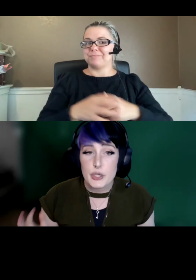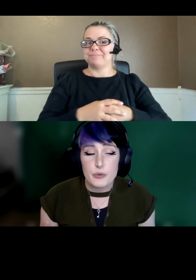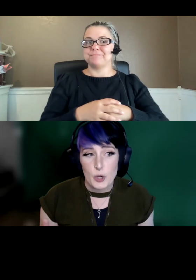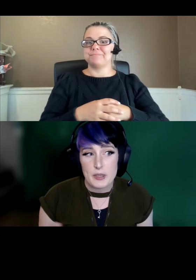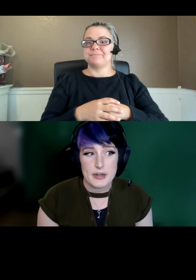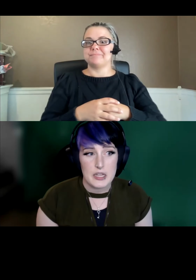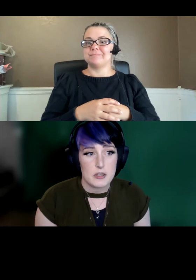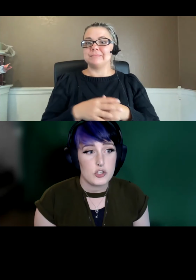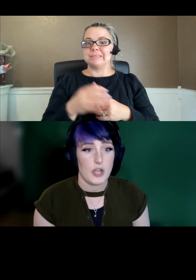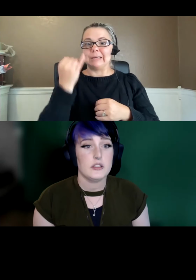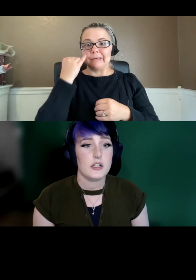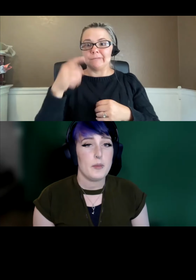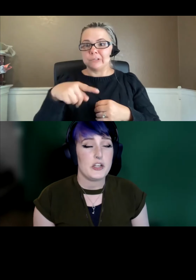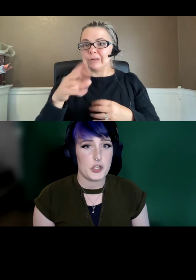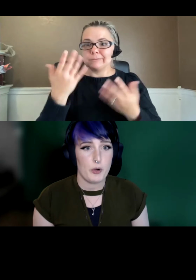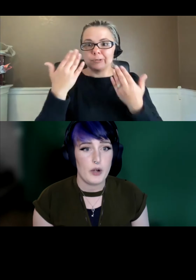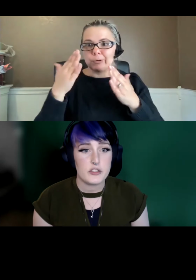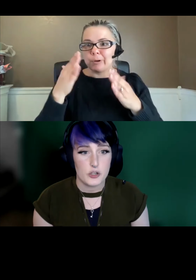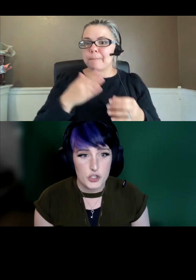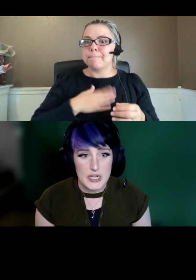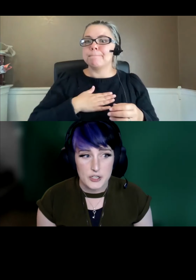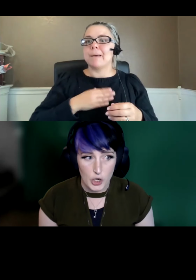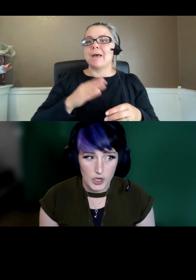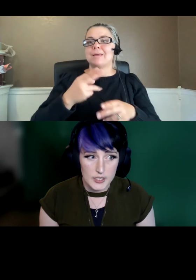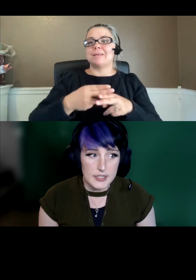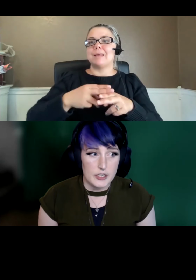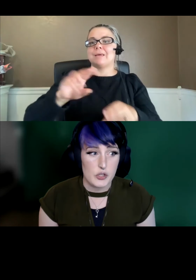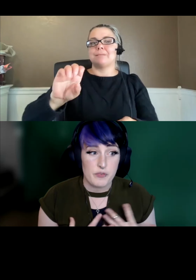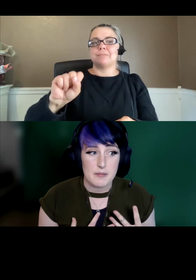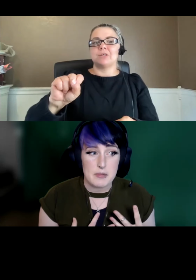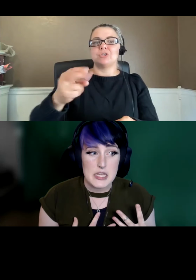you who don't know me my name is Shell Little, my gender pronouns are she and her. You can find me